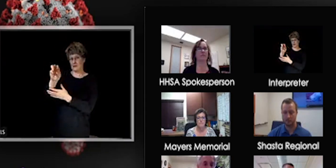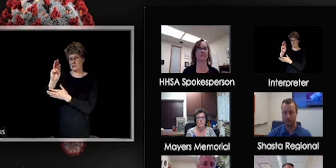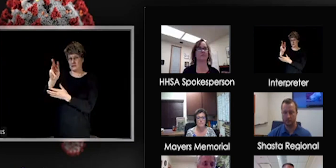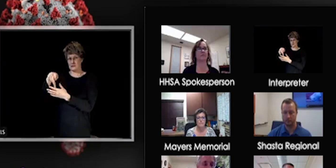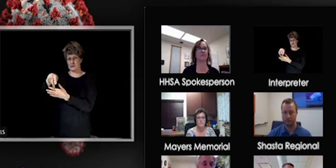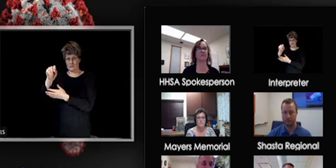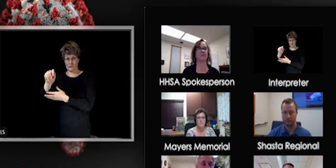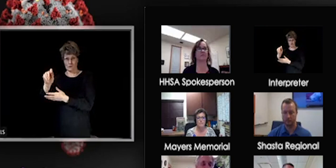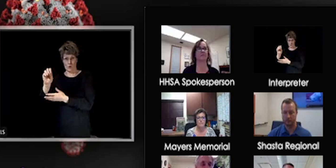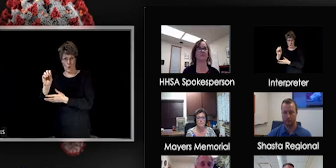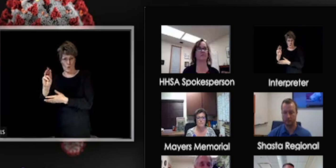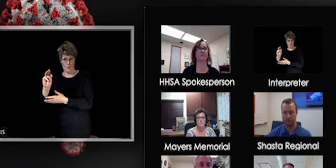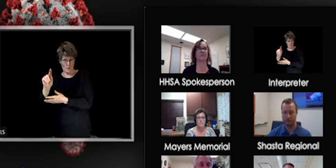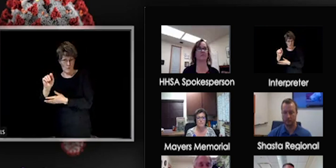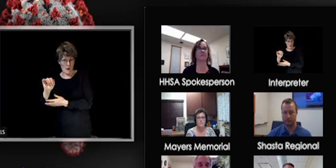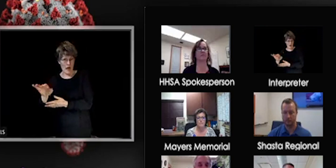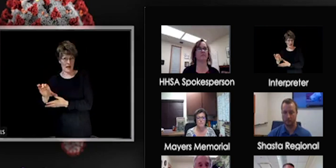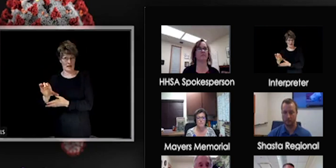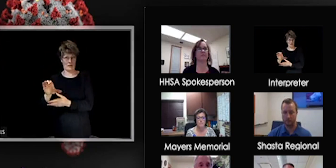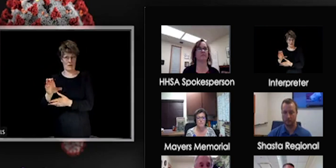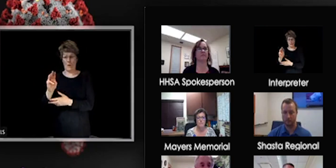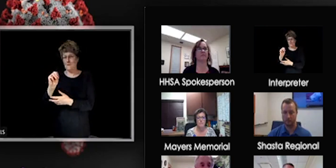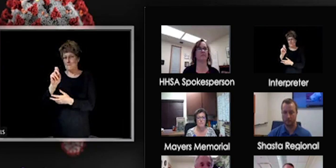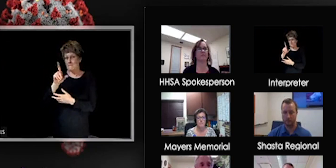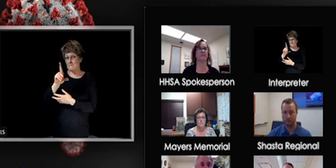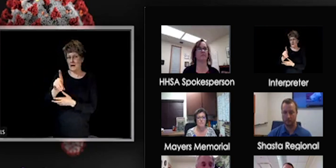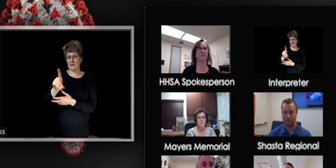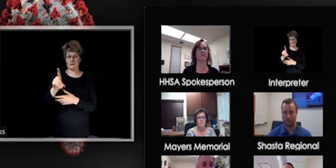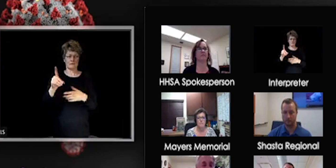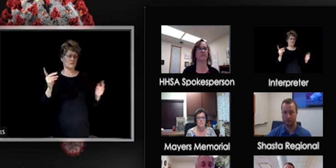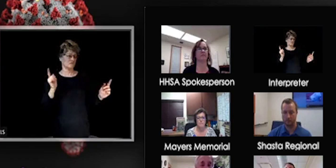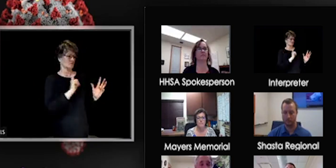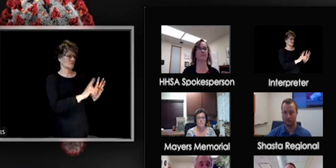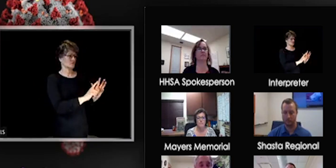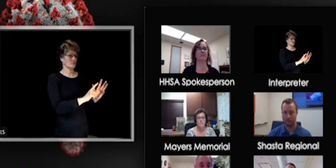never going to be able to say there were no cases. We just know that we don’t have an